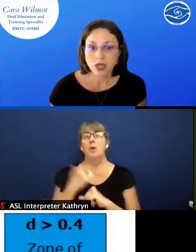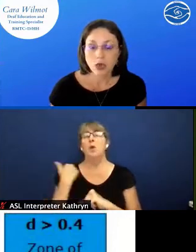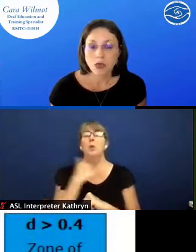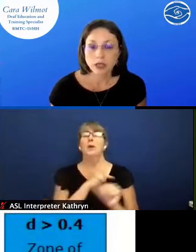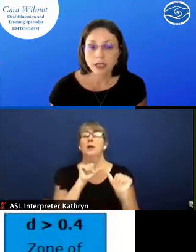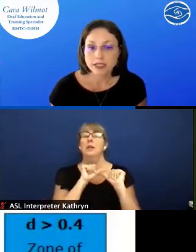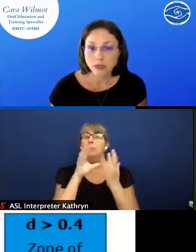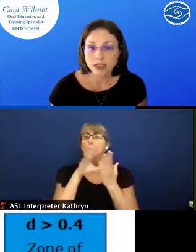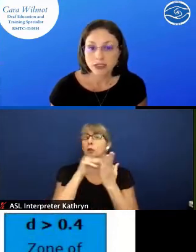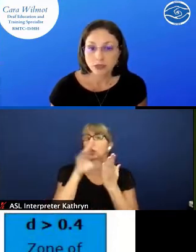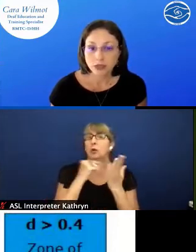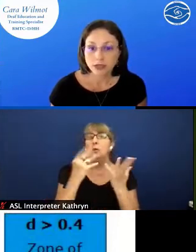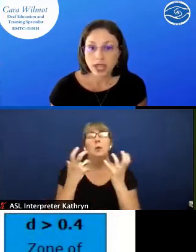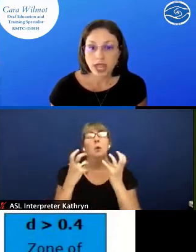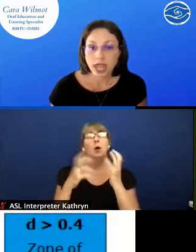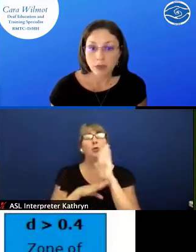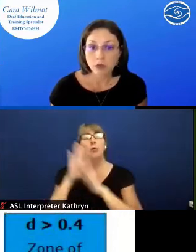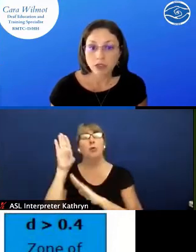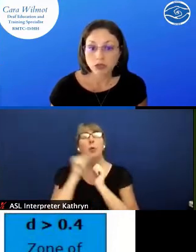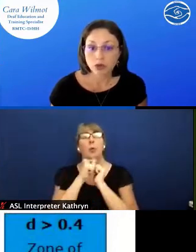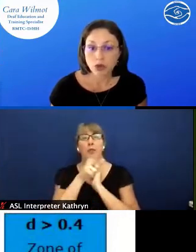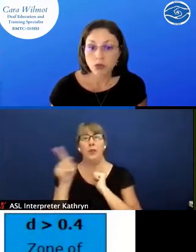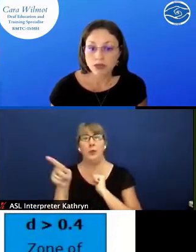We are continuing to learn, and we want to grow with you.